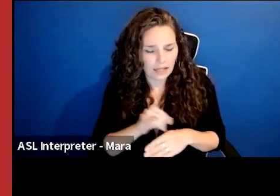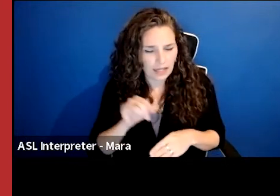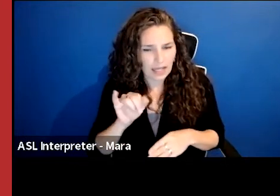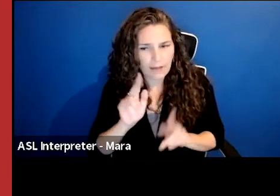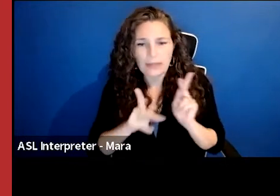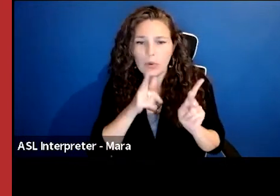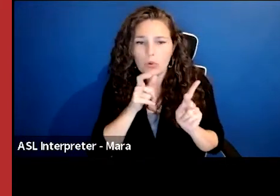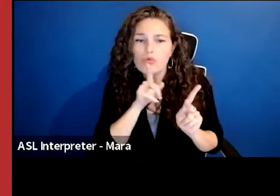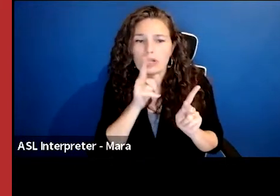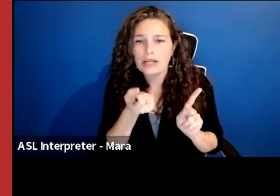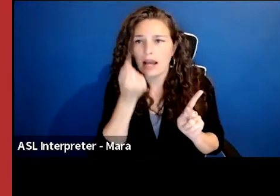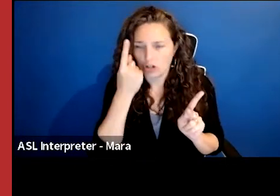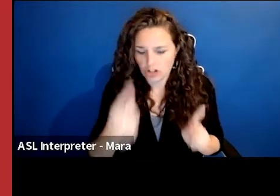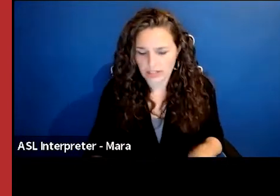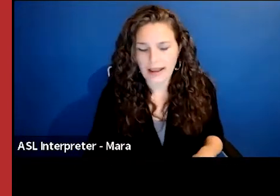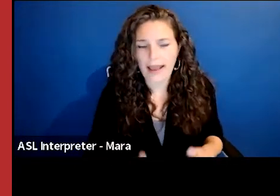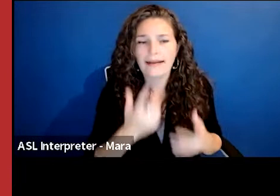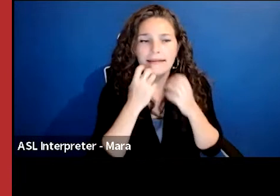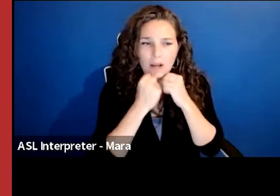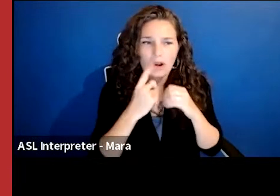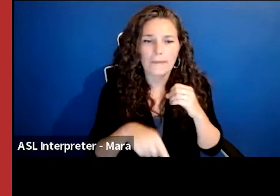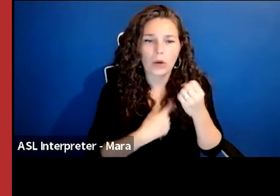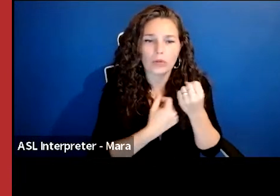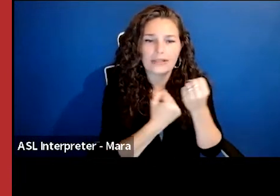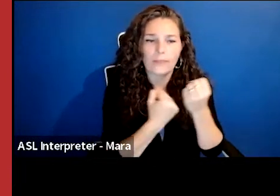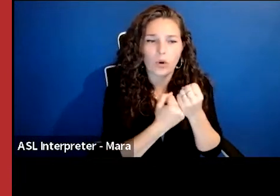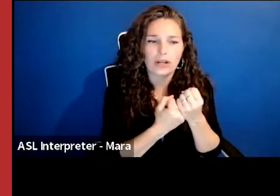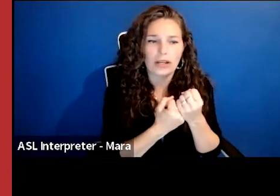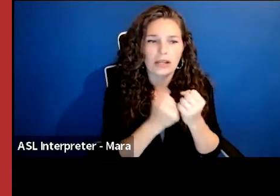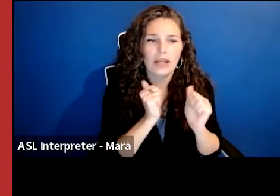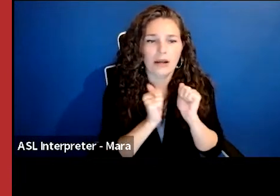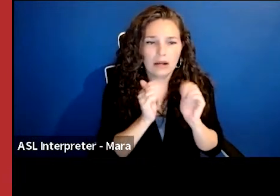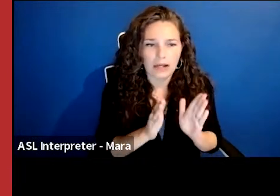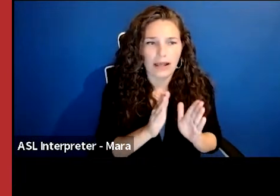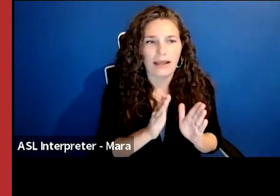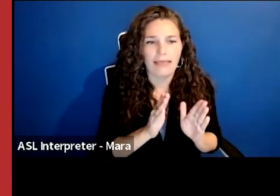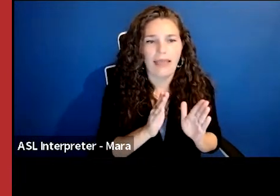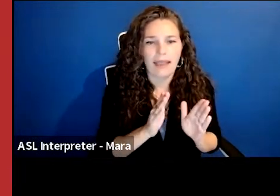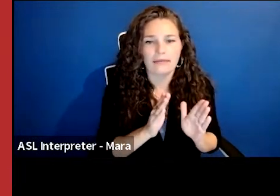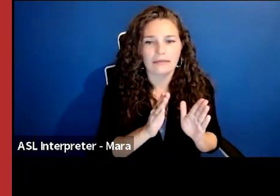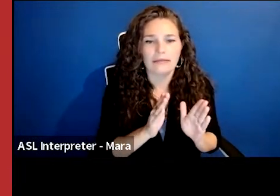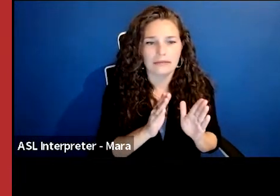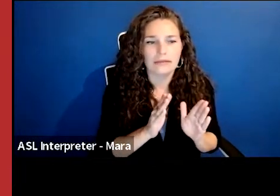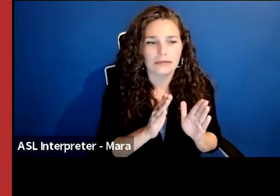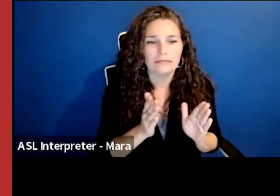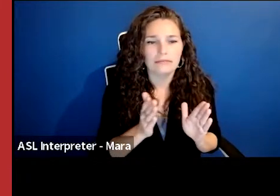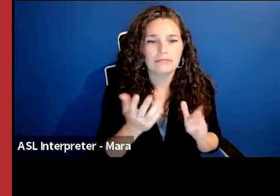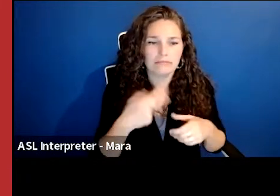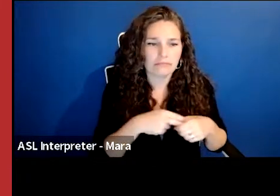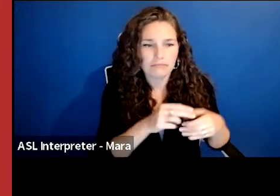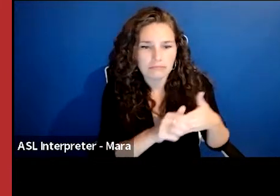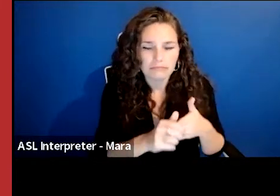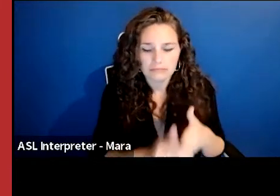and care about supporting performers, and they guide us through our business.